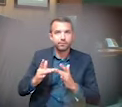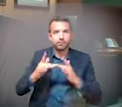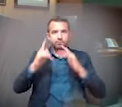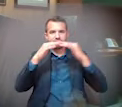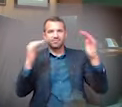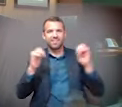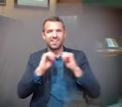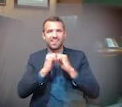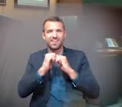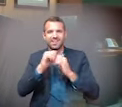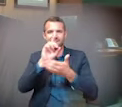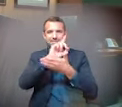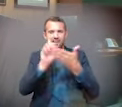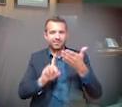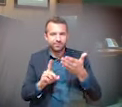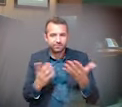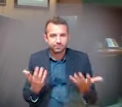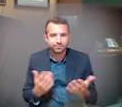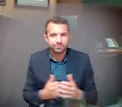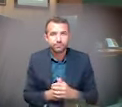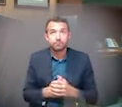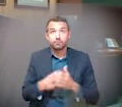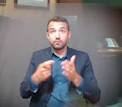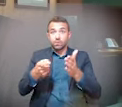so that you are meeting the needs of the broadest range